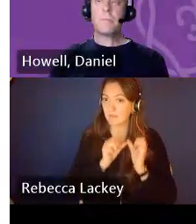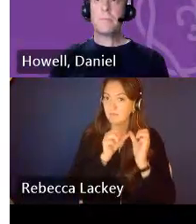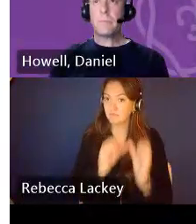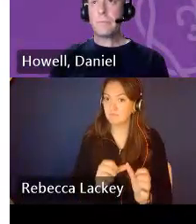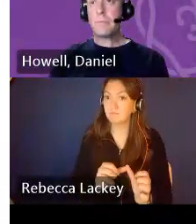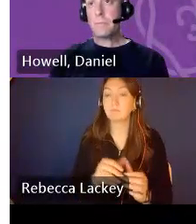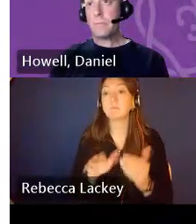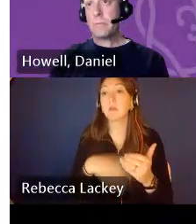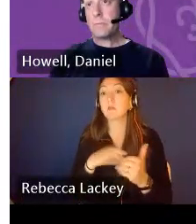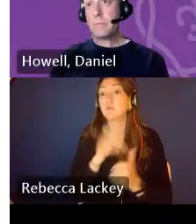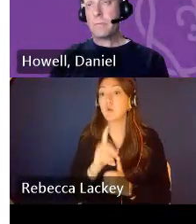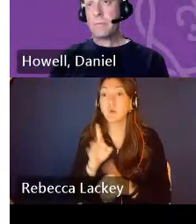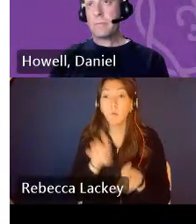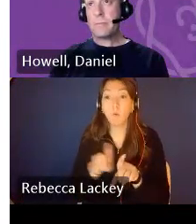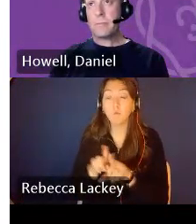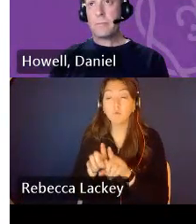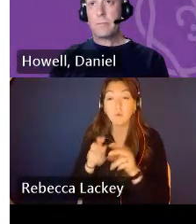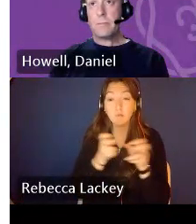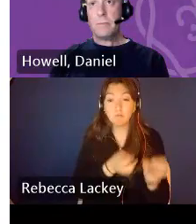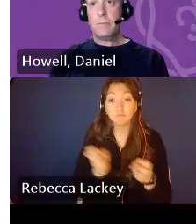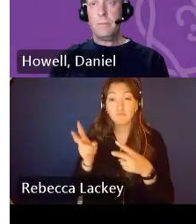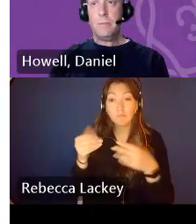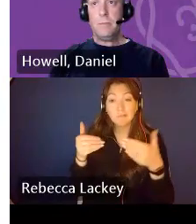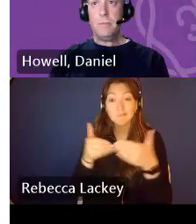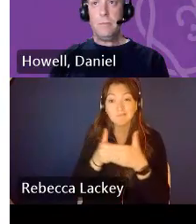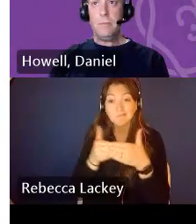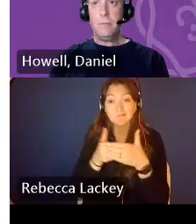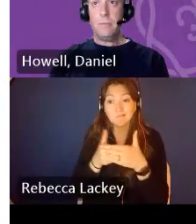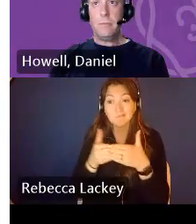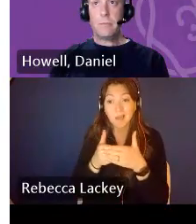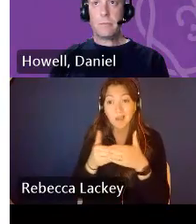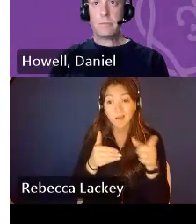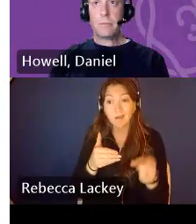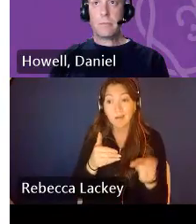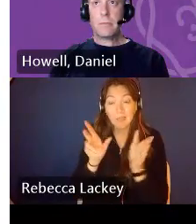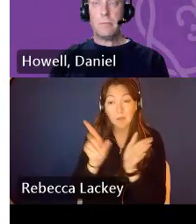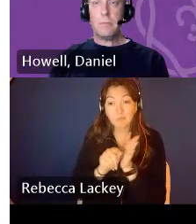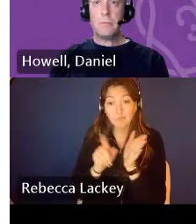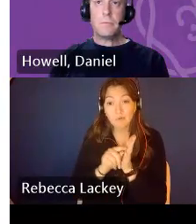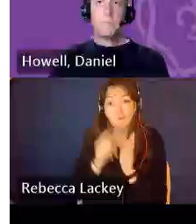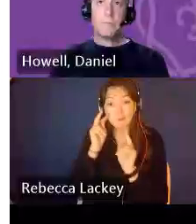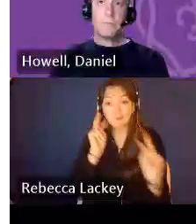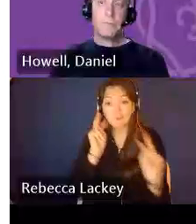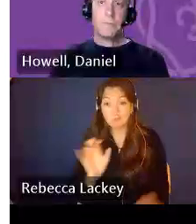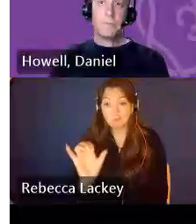question, will you also be posting the slides so that they may be printed for reference? Yeah,